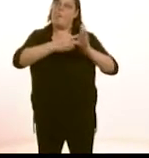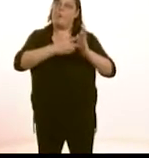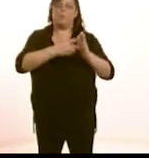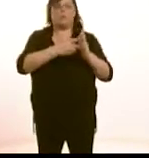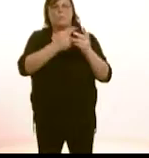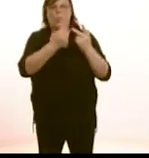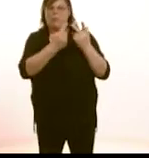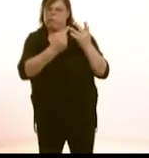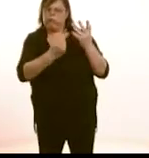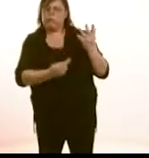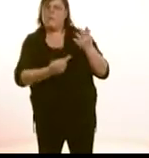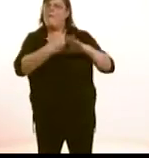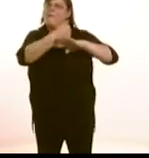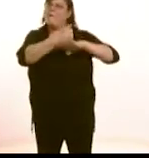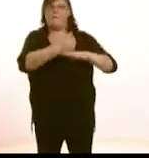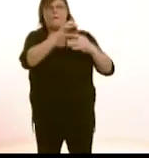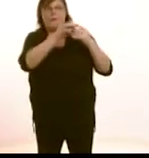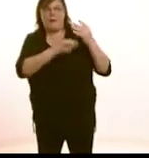that are to be introduced over the next few years.